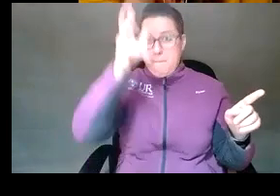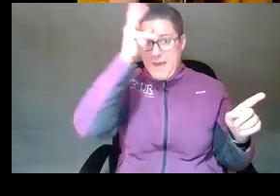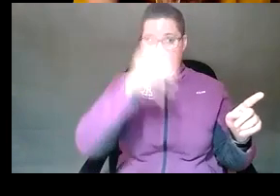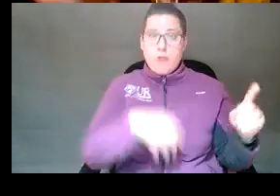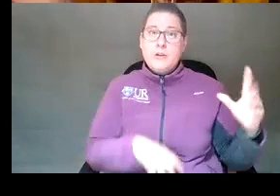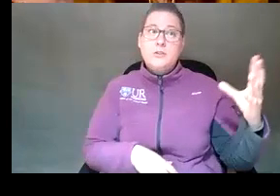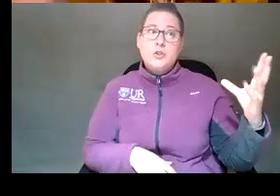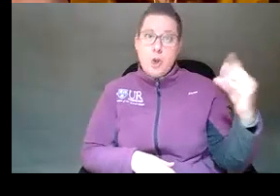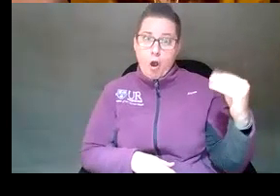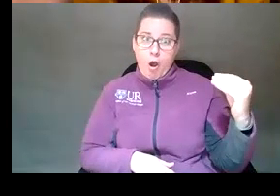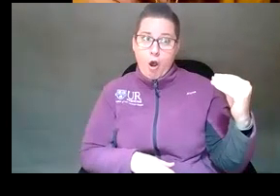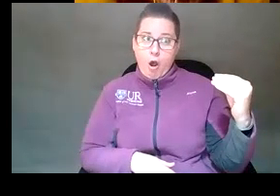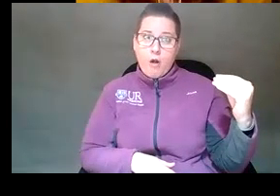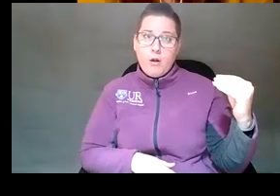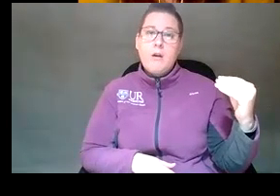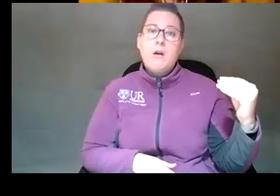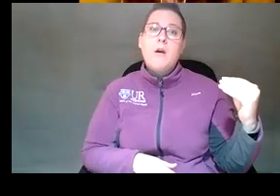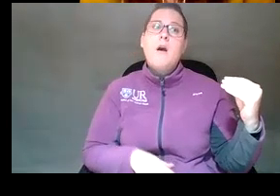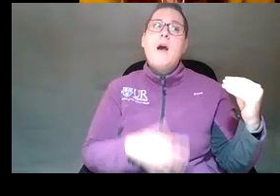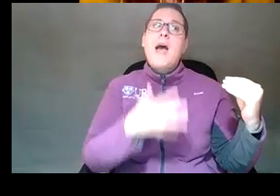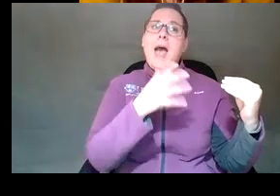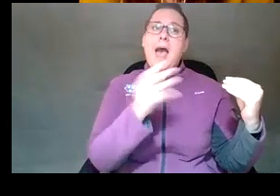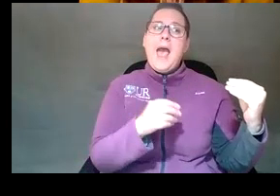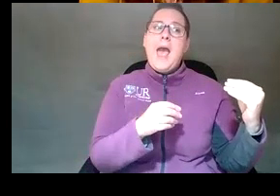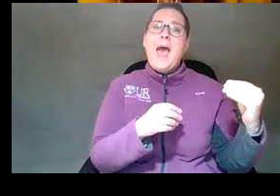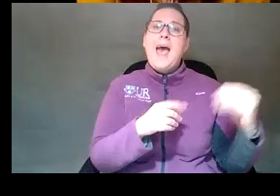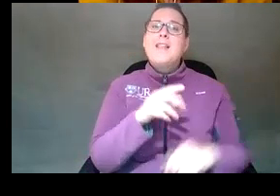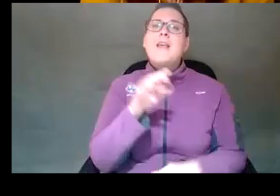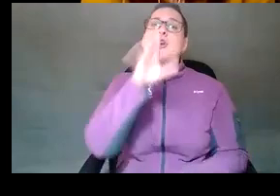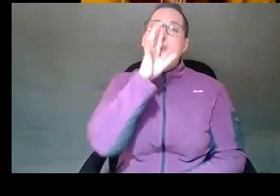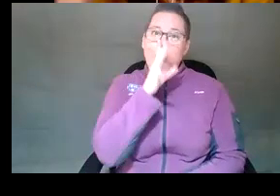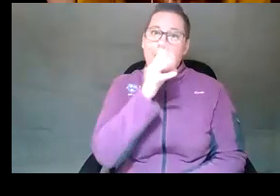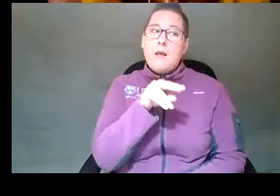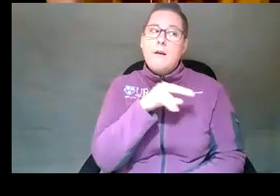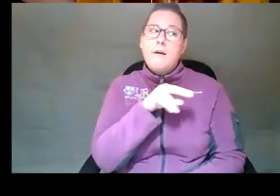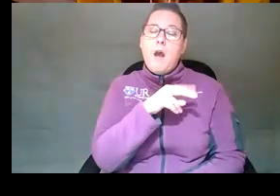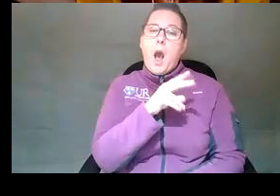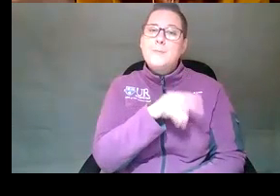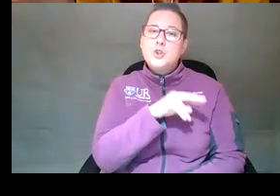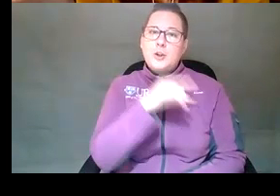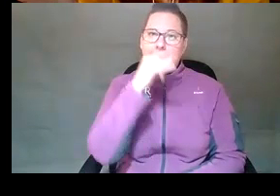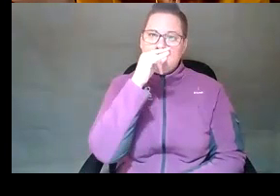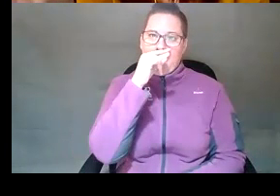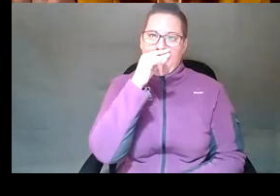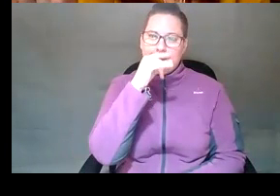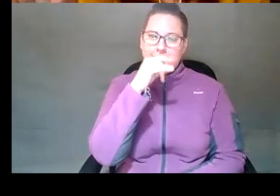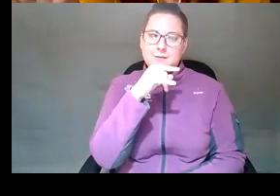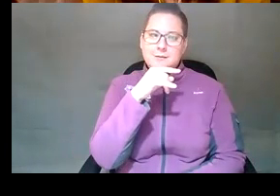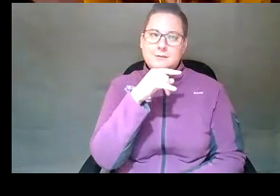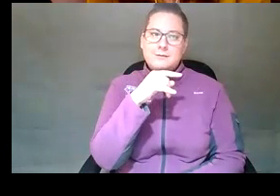but they may also still be observing the child out of the corner of their eye and just remembering that that's usually part of the appointment and the evaluation process that